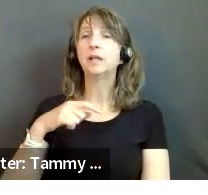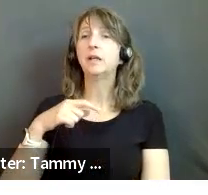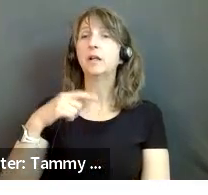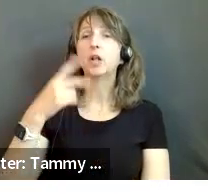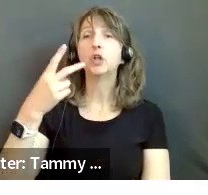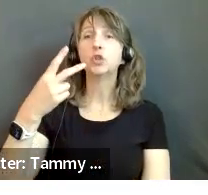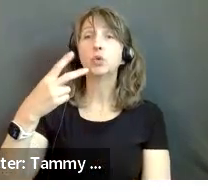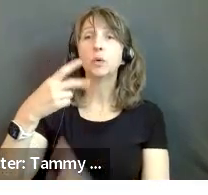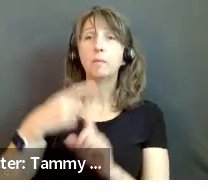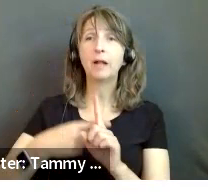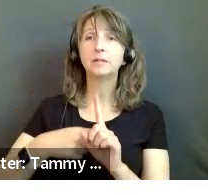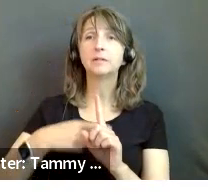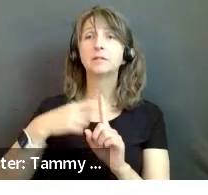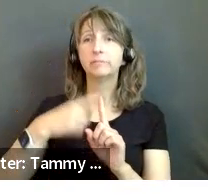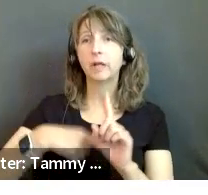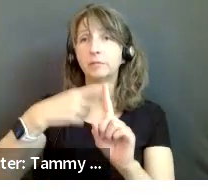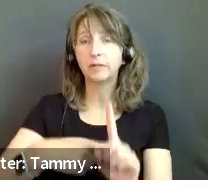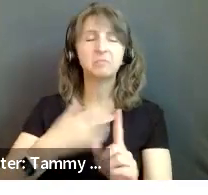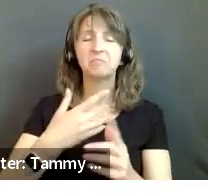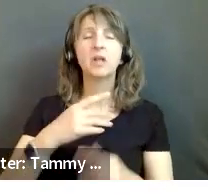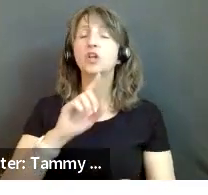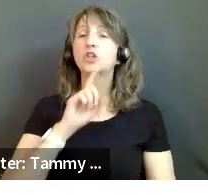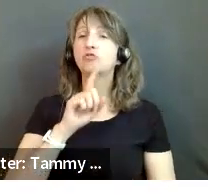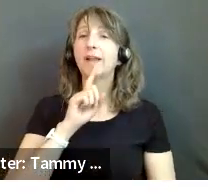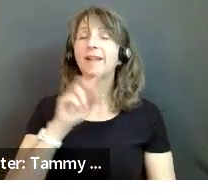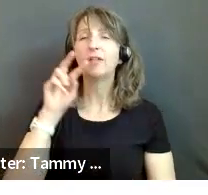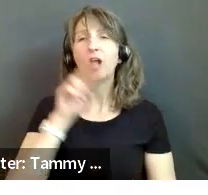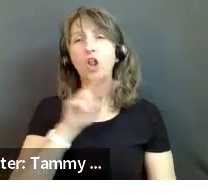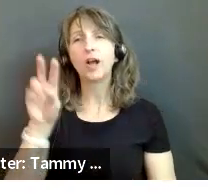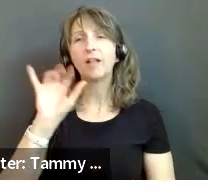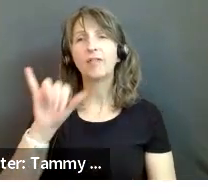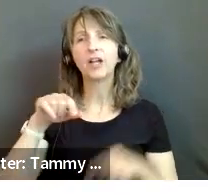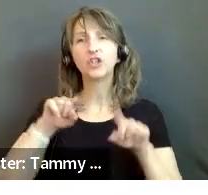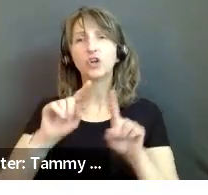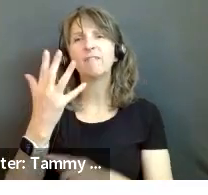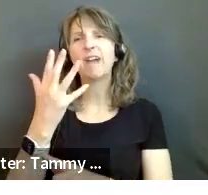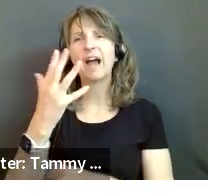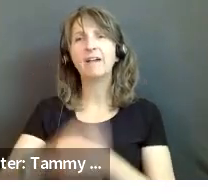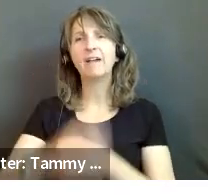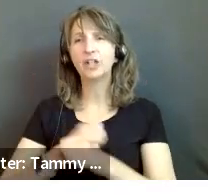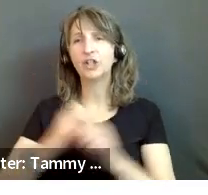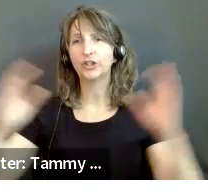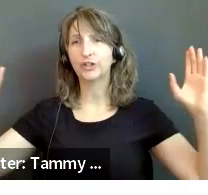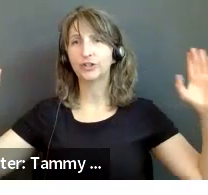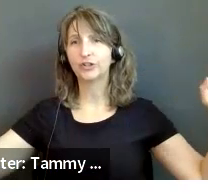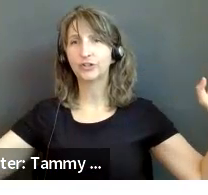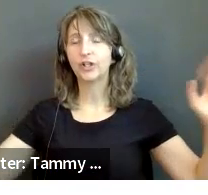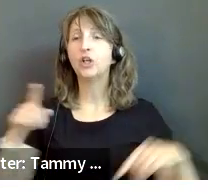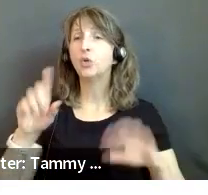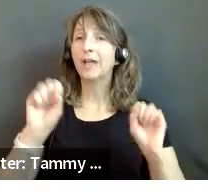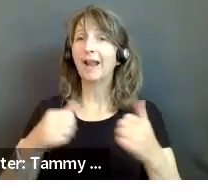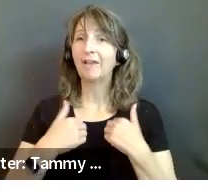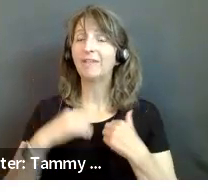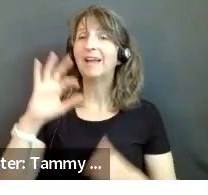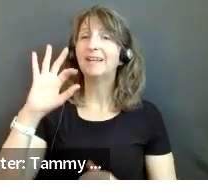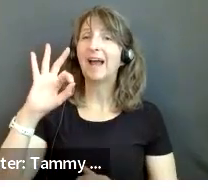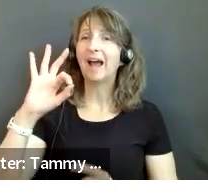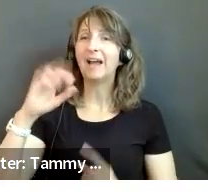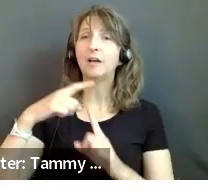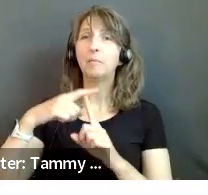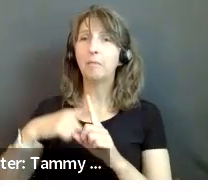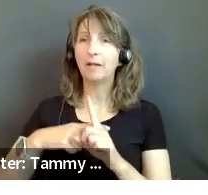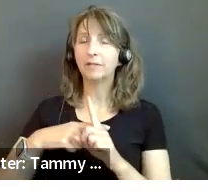They really are looked at over a 5 year period you know does this happen you get 9 of those trial work months available to you.